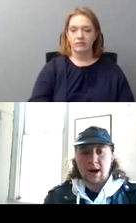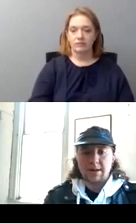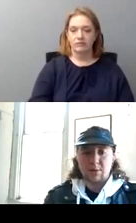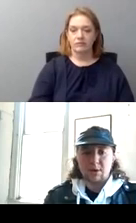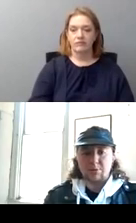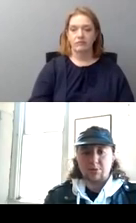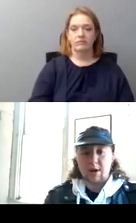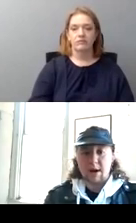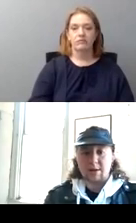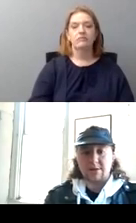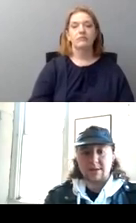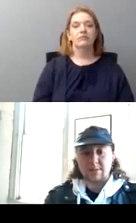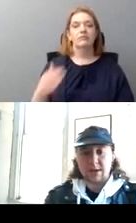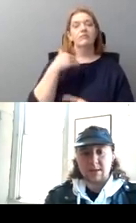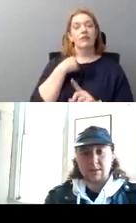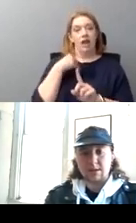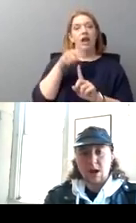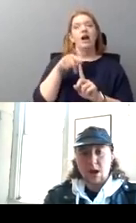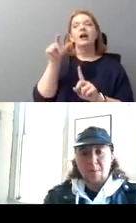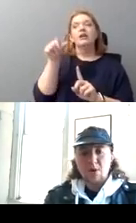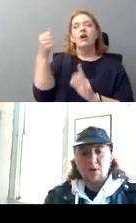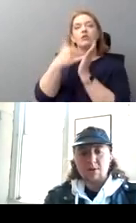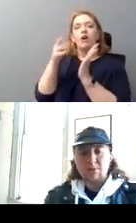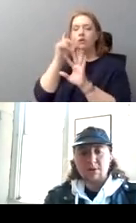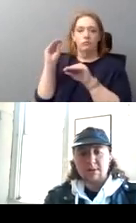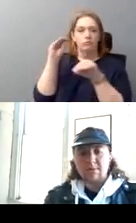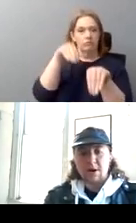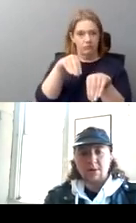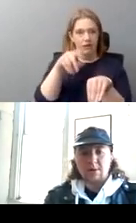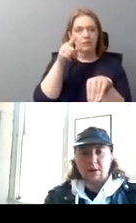hiding the marks of prior activity in the space. MOCA was a museum founded around